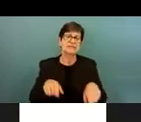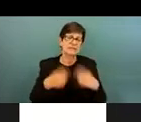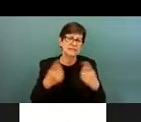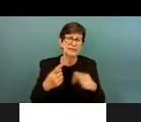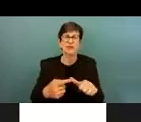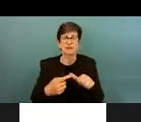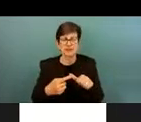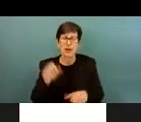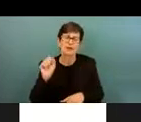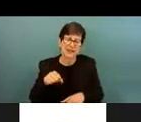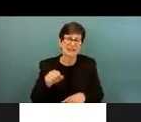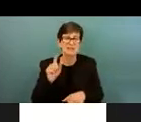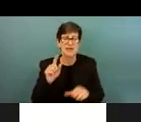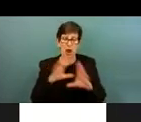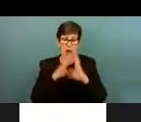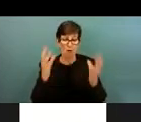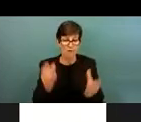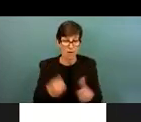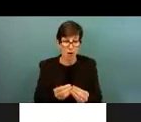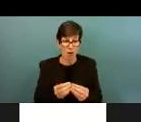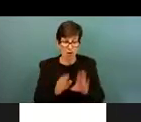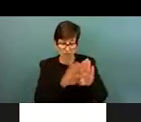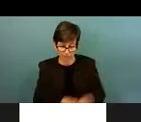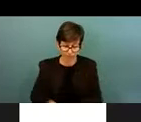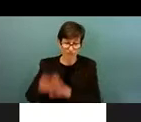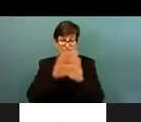overall there has been some significant improvement.